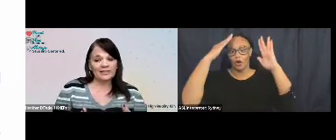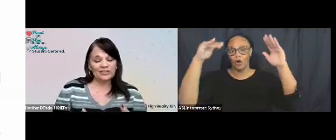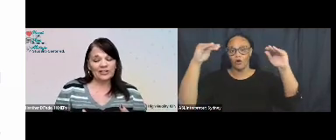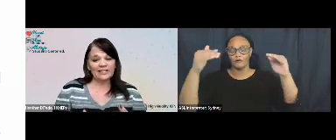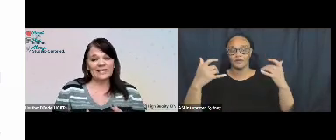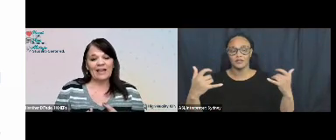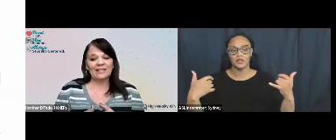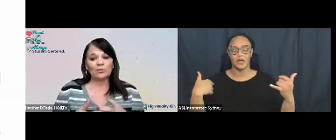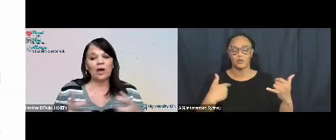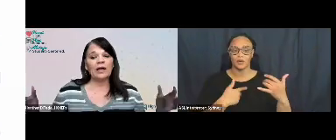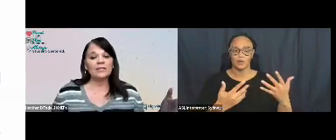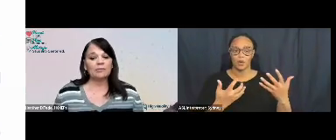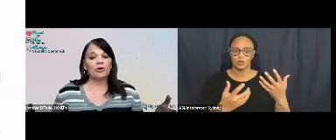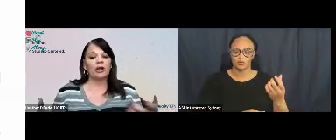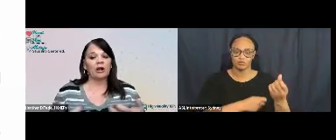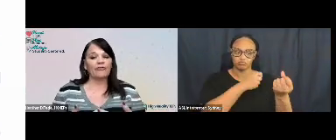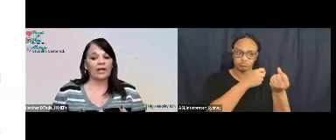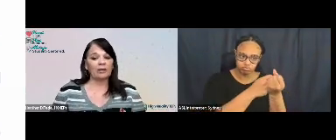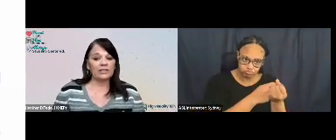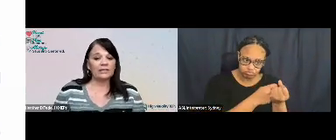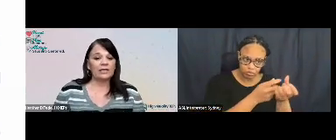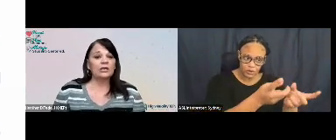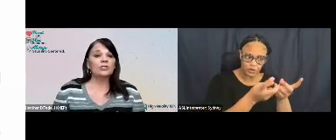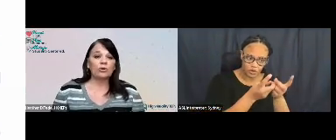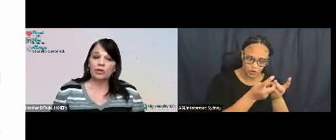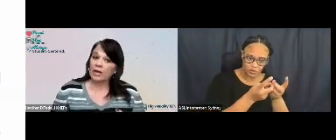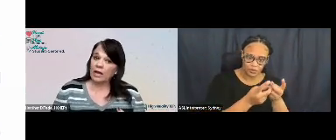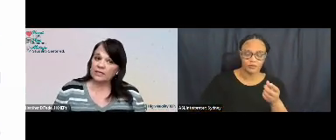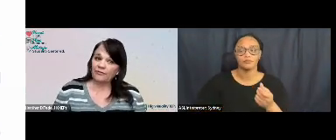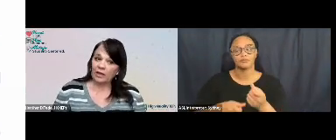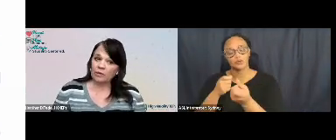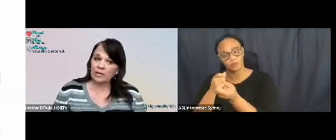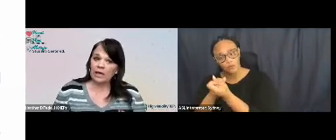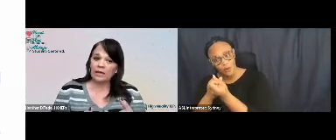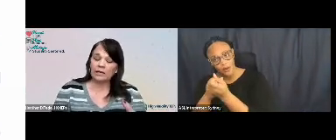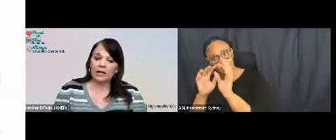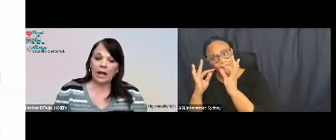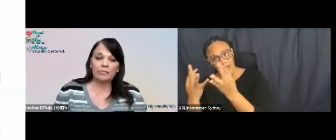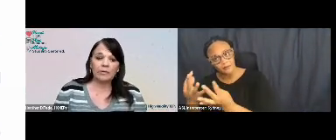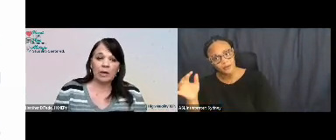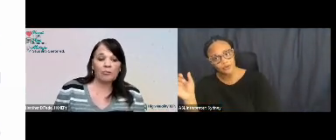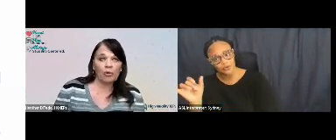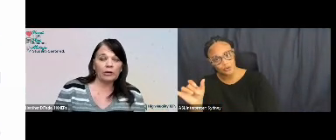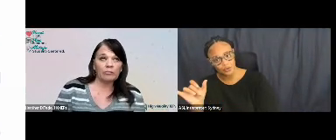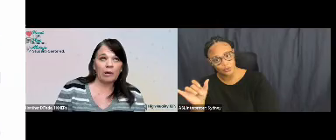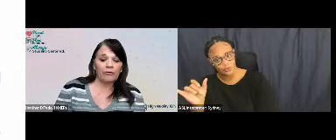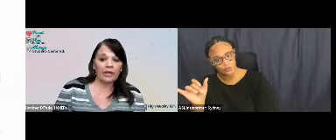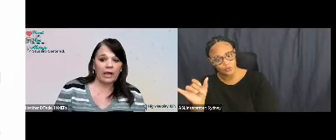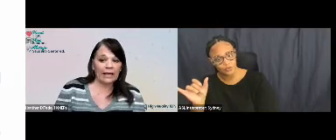those districts as well as supporting our families so that as a family and I an important member of